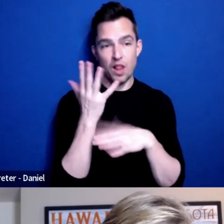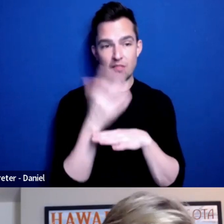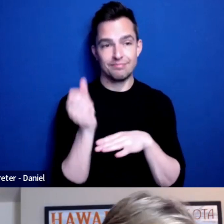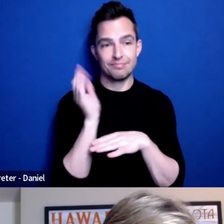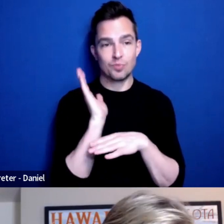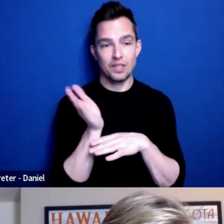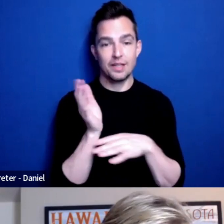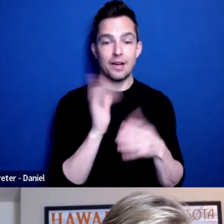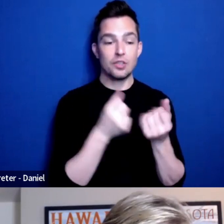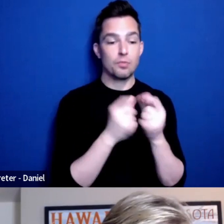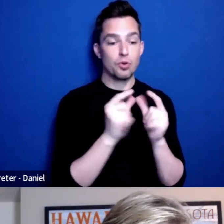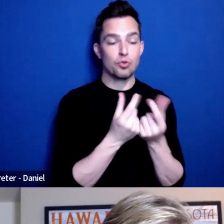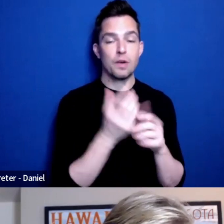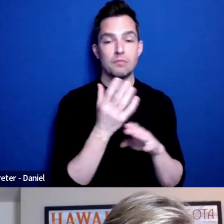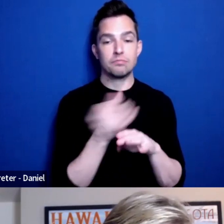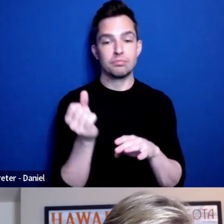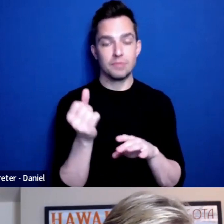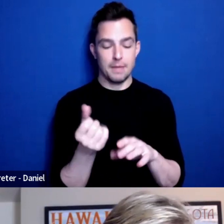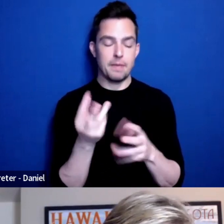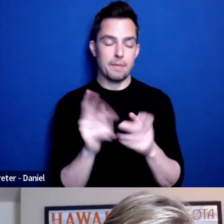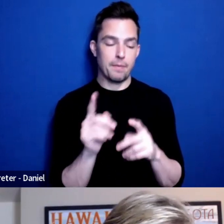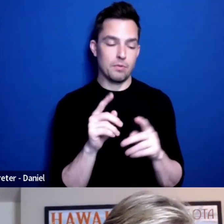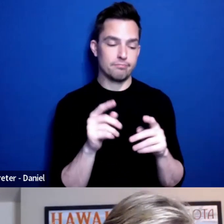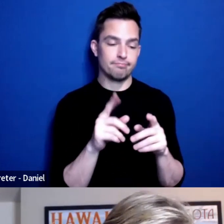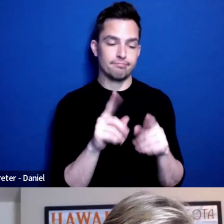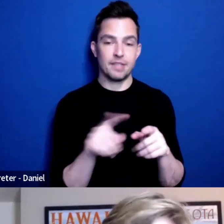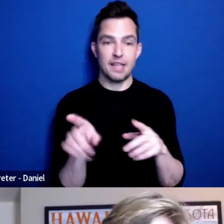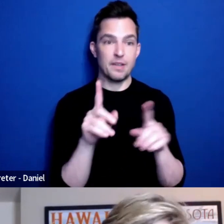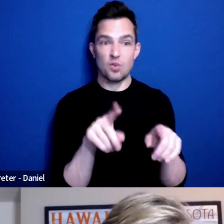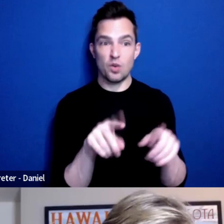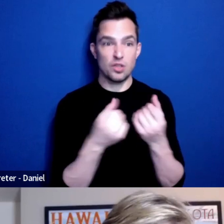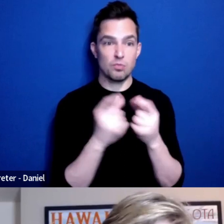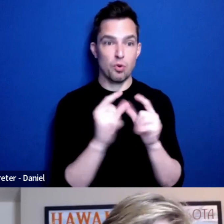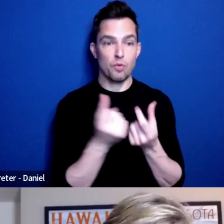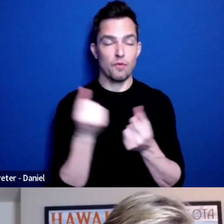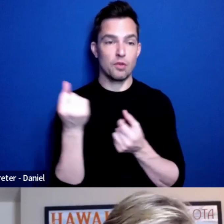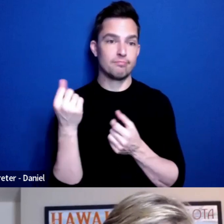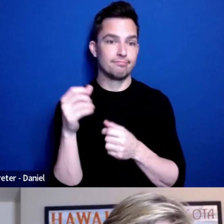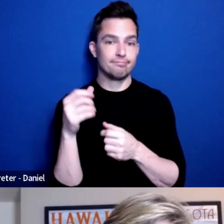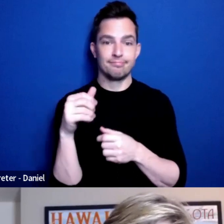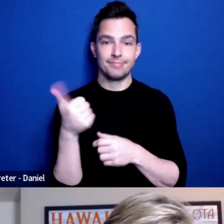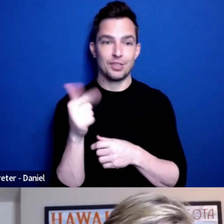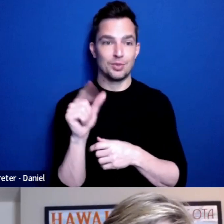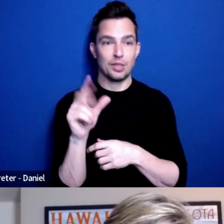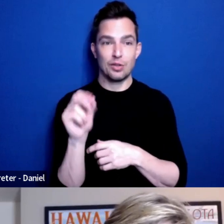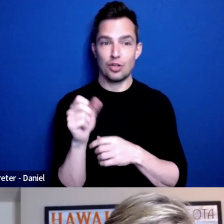group, I mean, why people attending the support group that I lead they've been attending for decades. With the support group that actually it was one